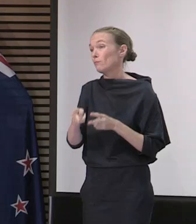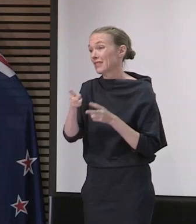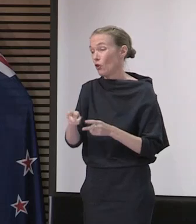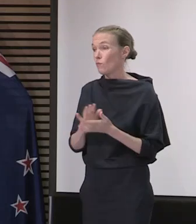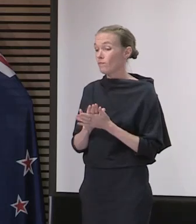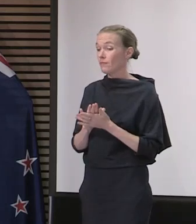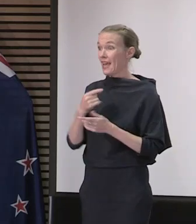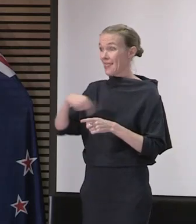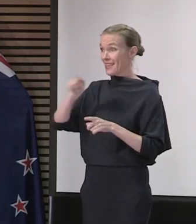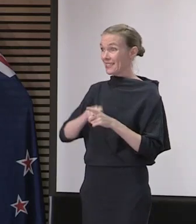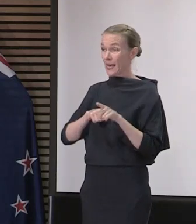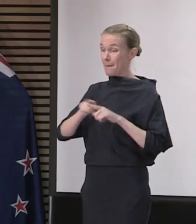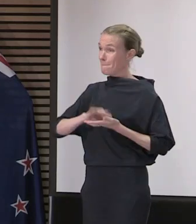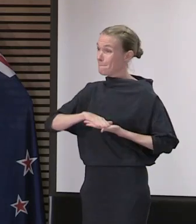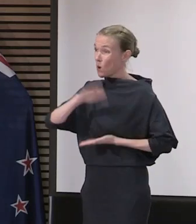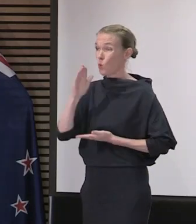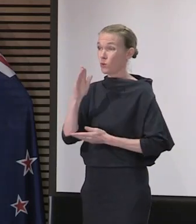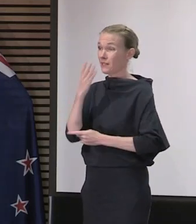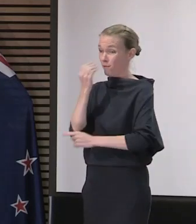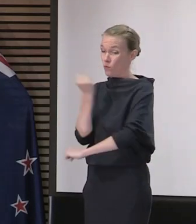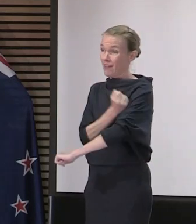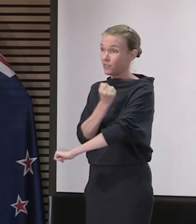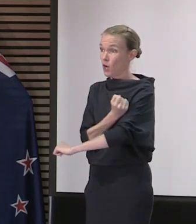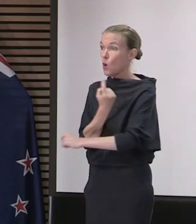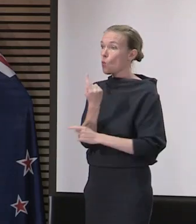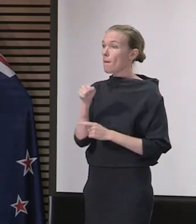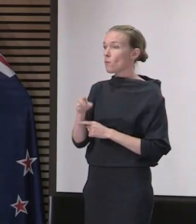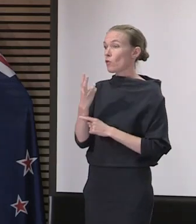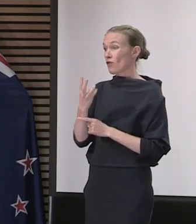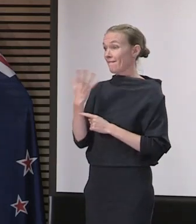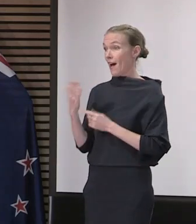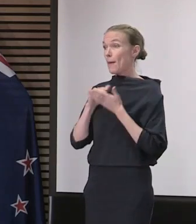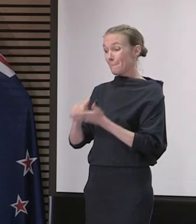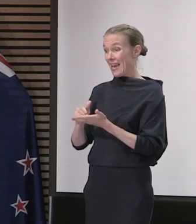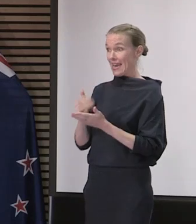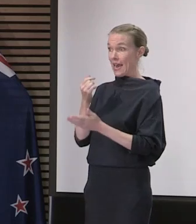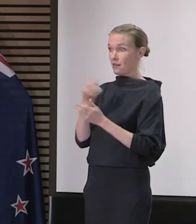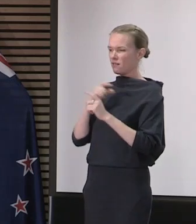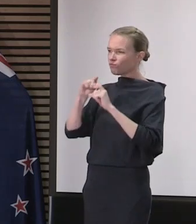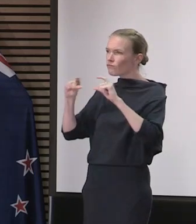put them in hospital. It has been a record year for flu